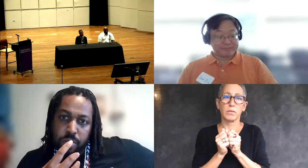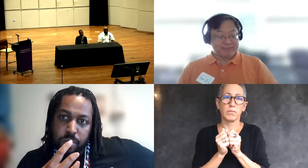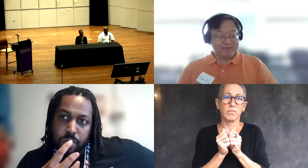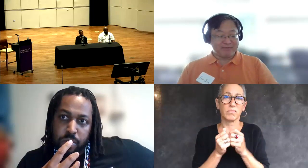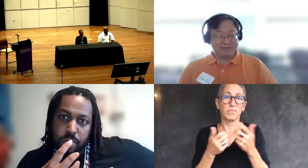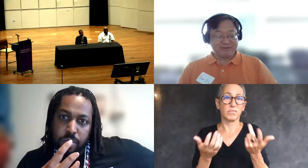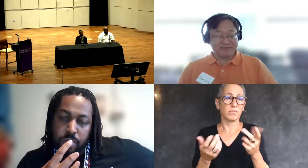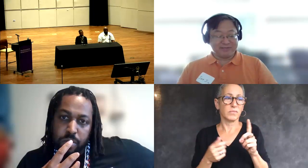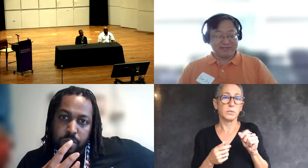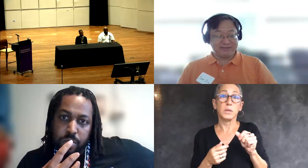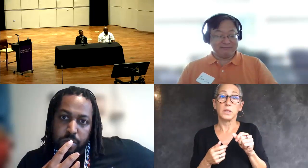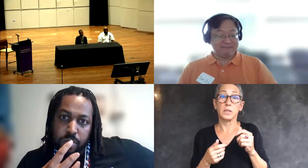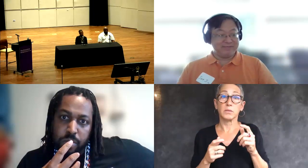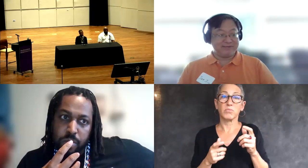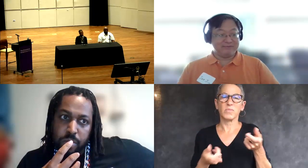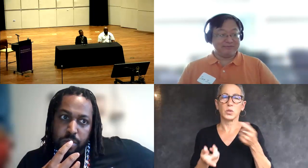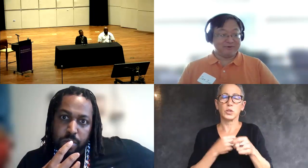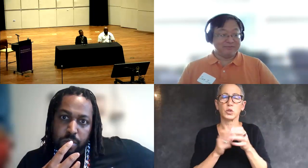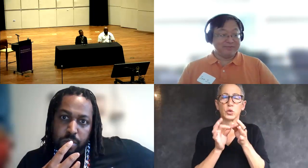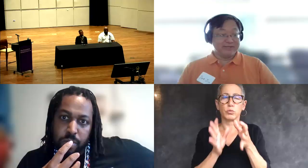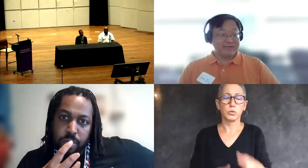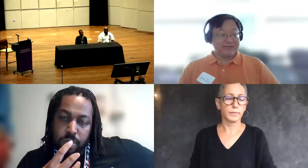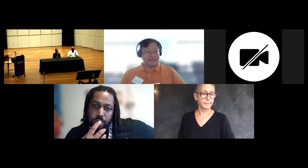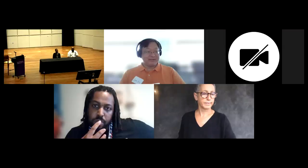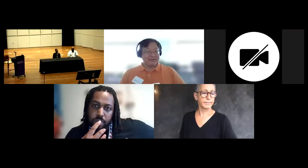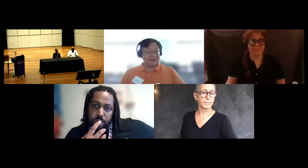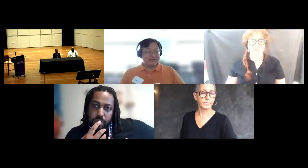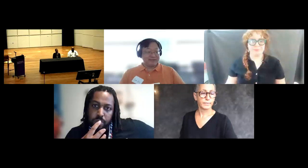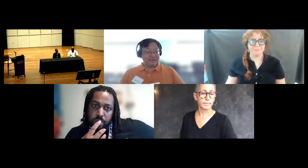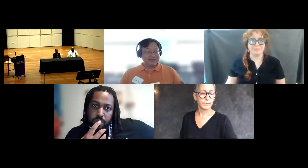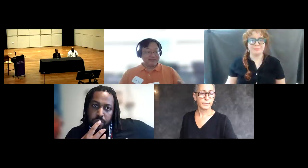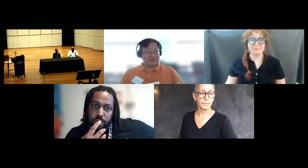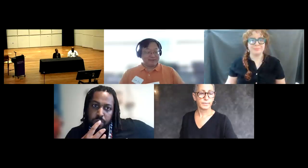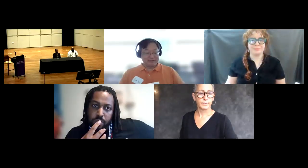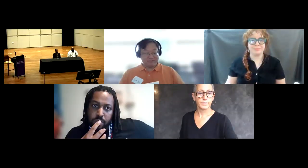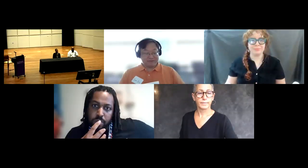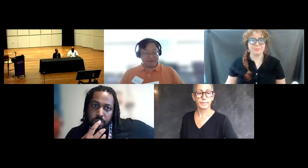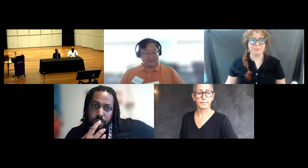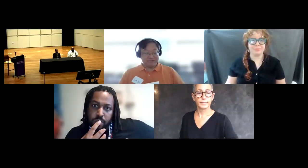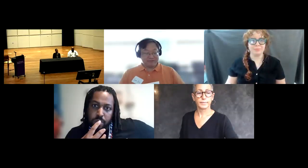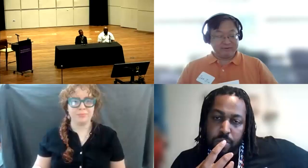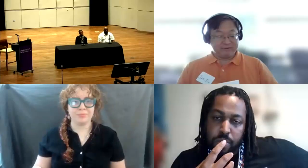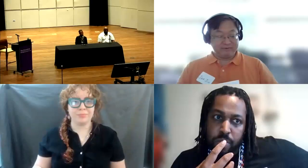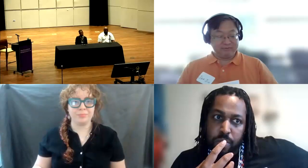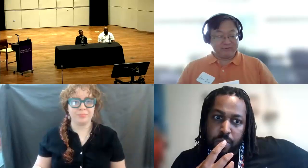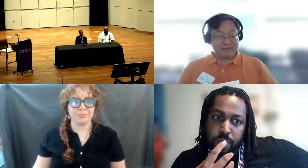And I wanted to also make time for Obari if you wanted to if you had